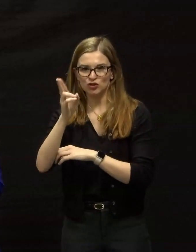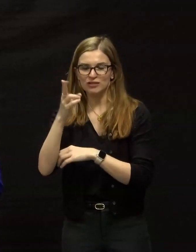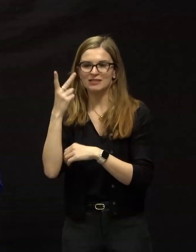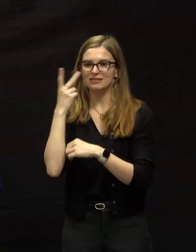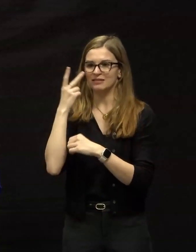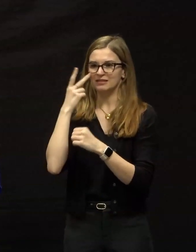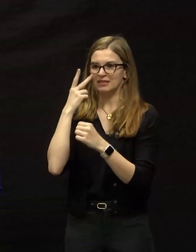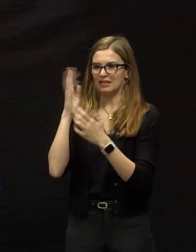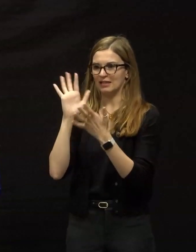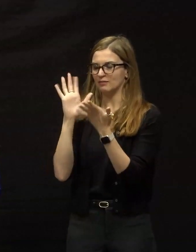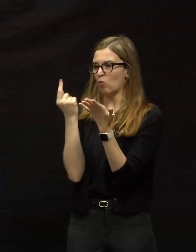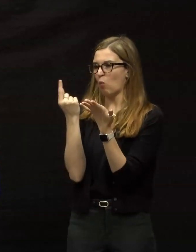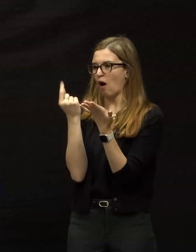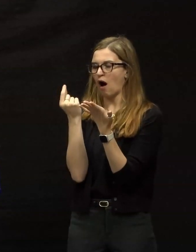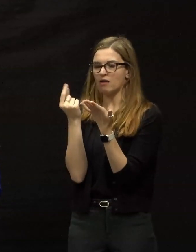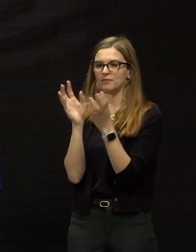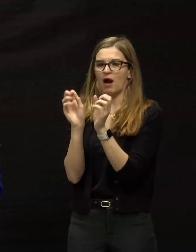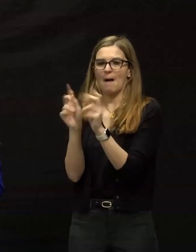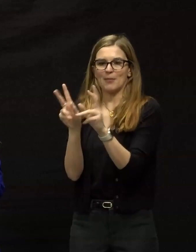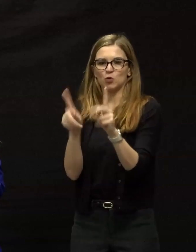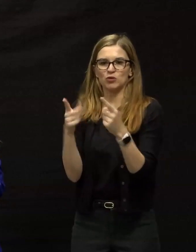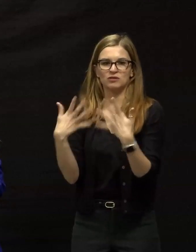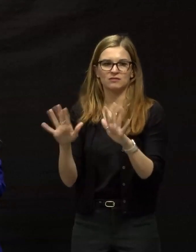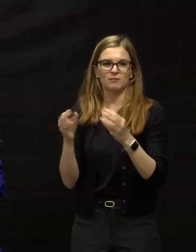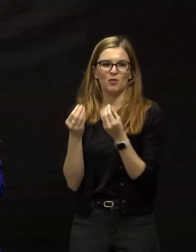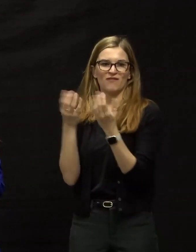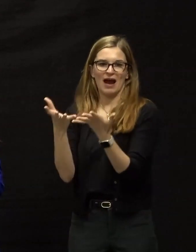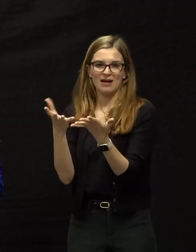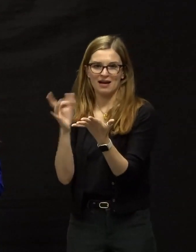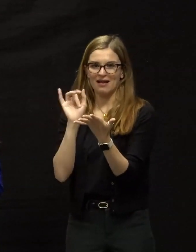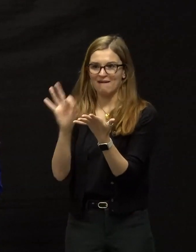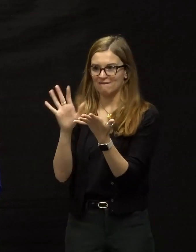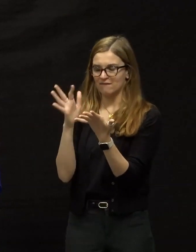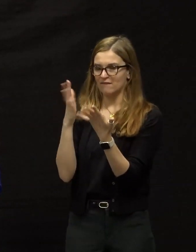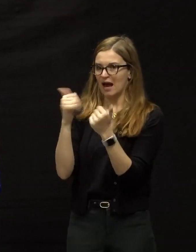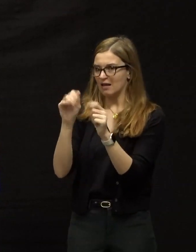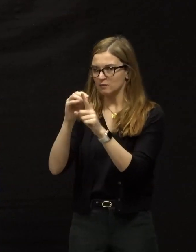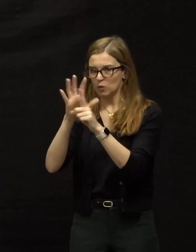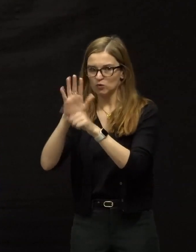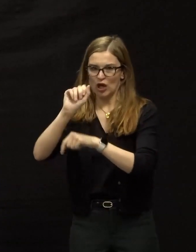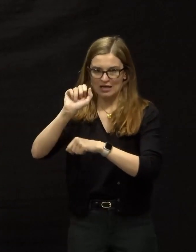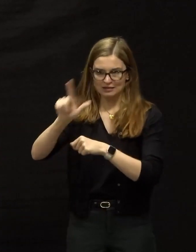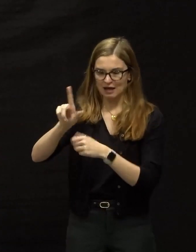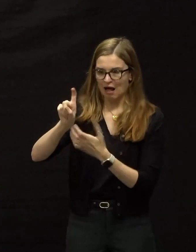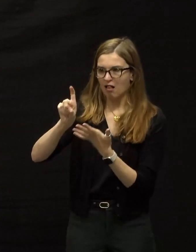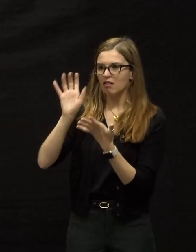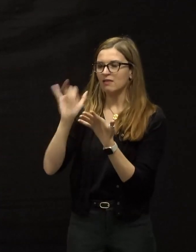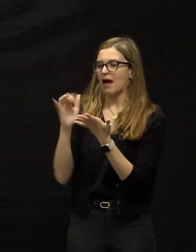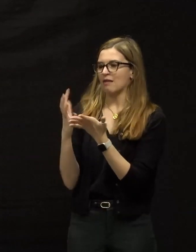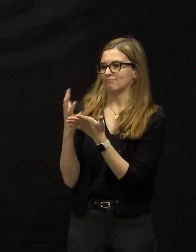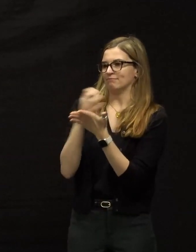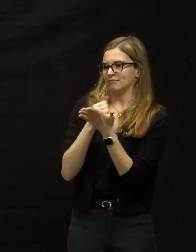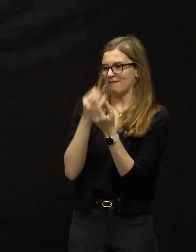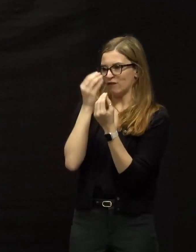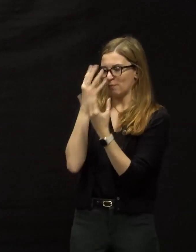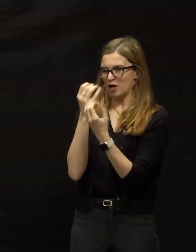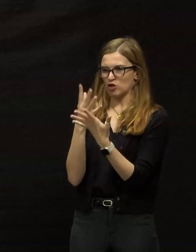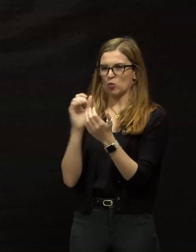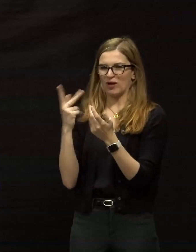take a look at their language history just to see what opportunities have already been provided. Have they been exposed to American Sign Language?